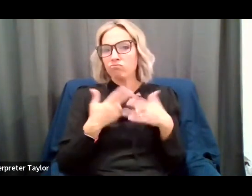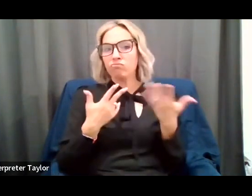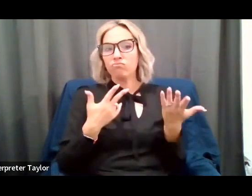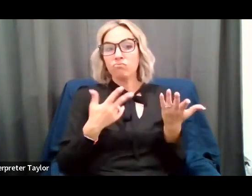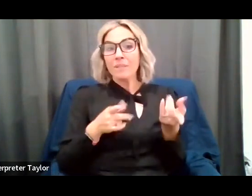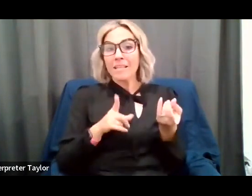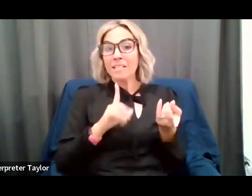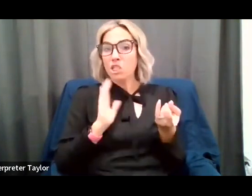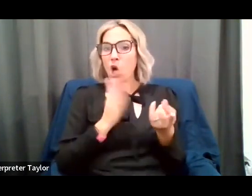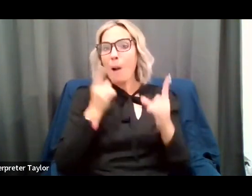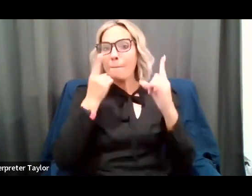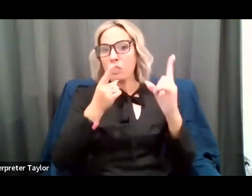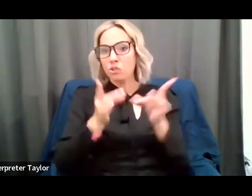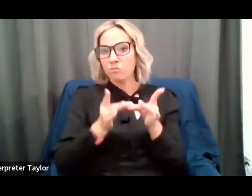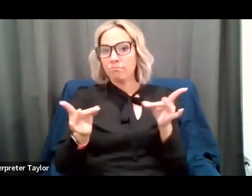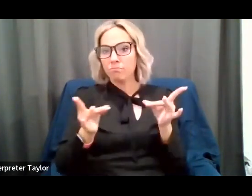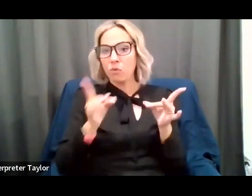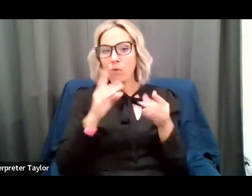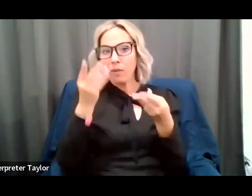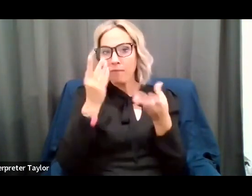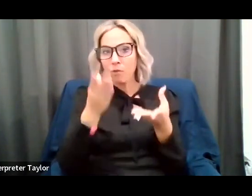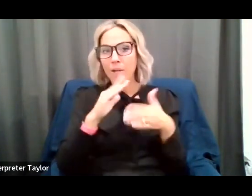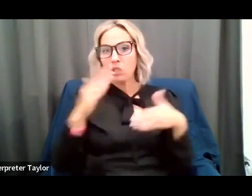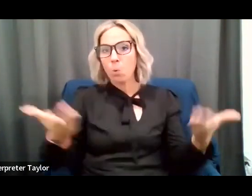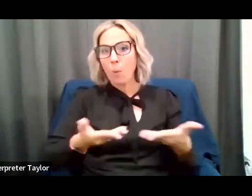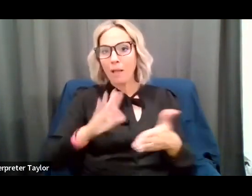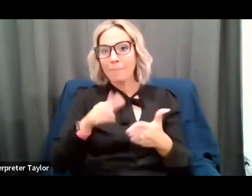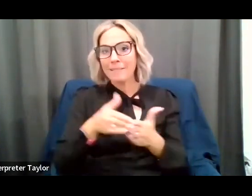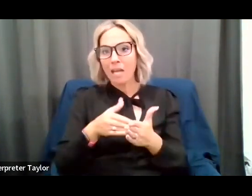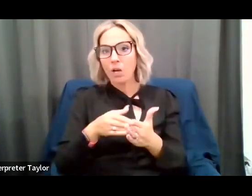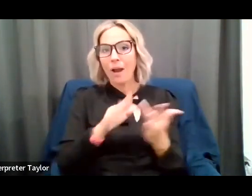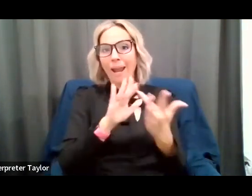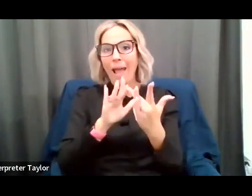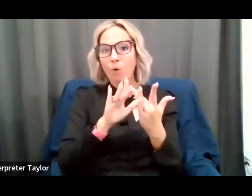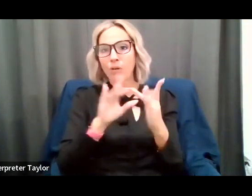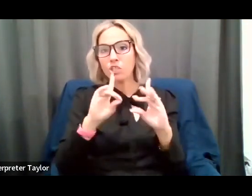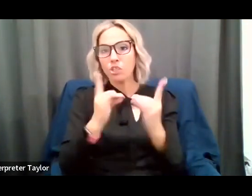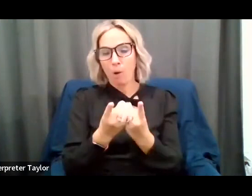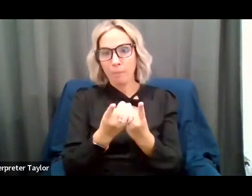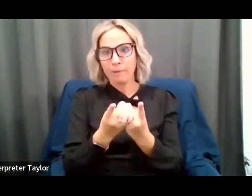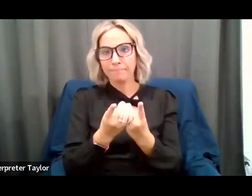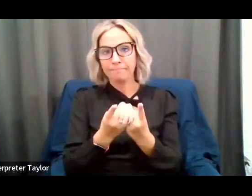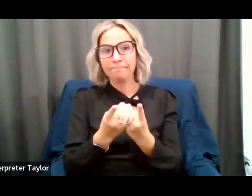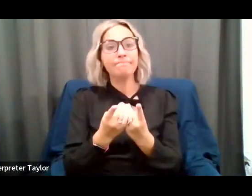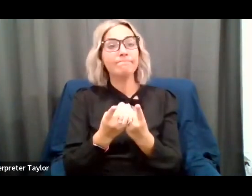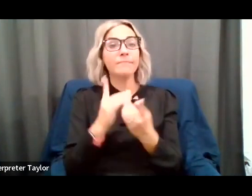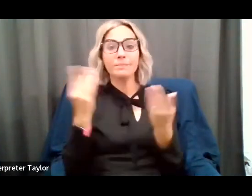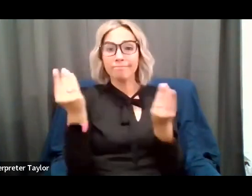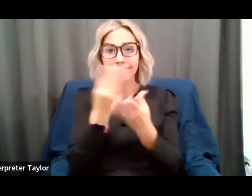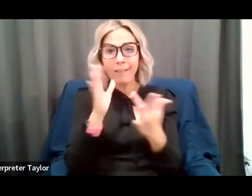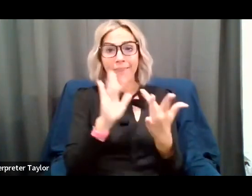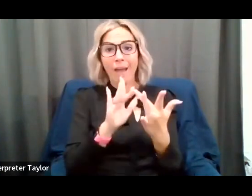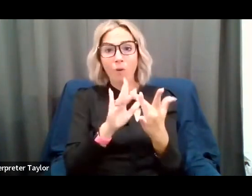our mission for the Information Welcome Center and Outreach department. And just so you know, the Outreach department is the part of